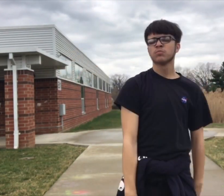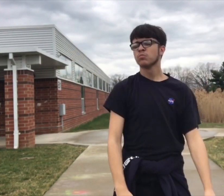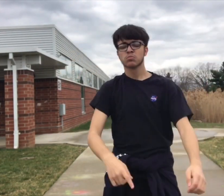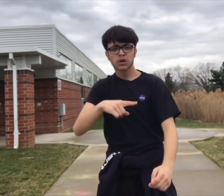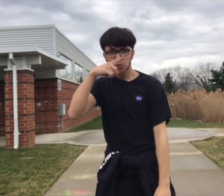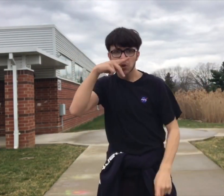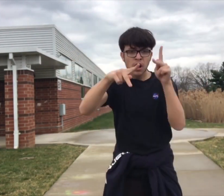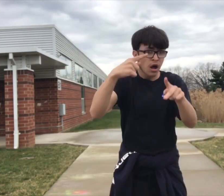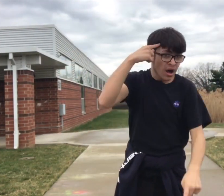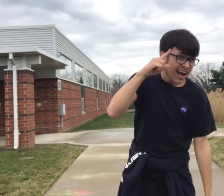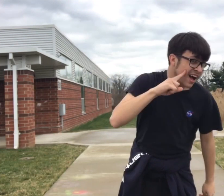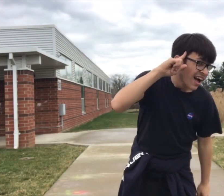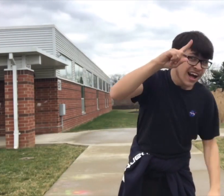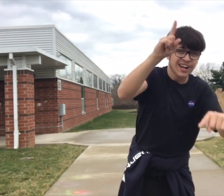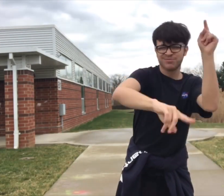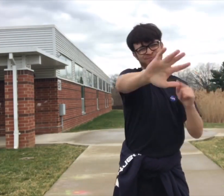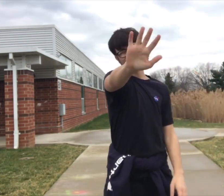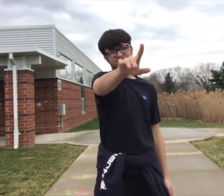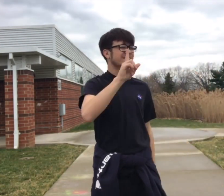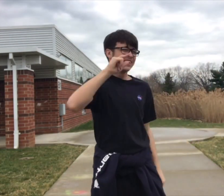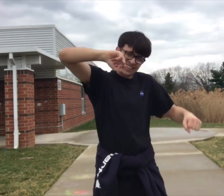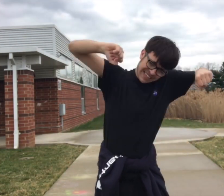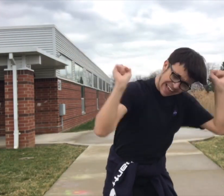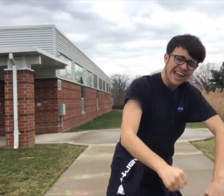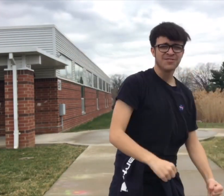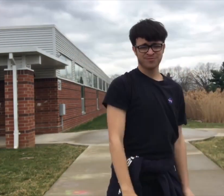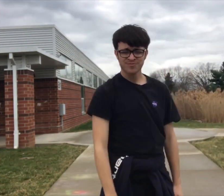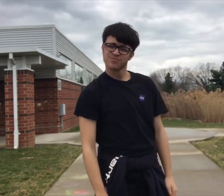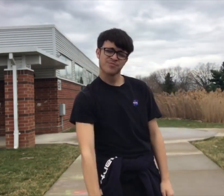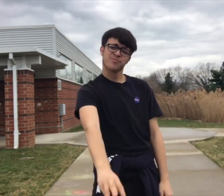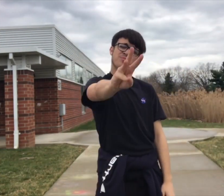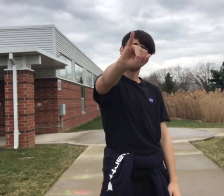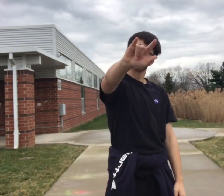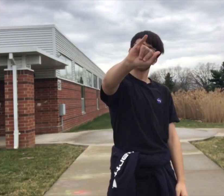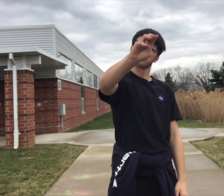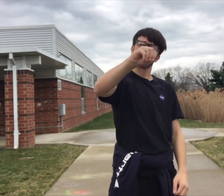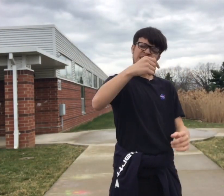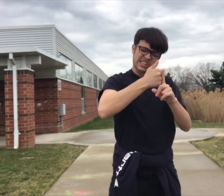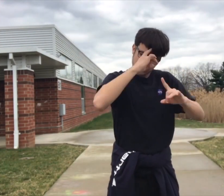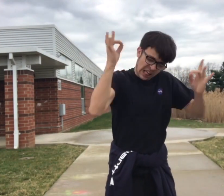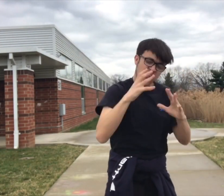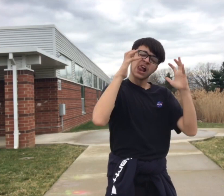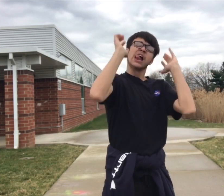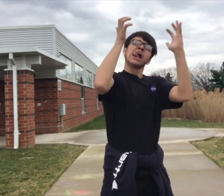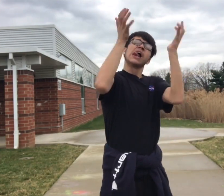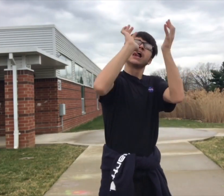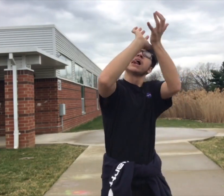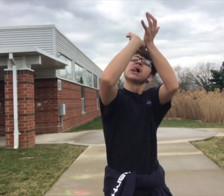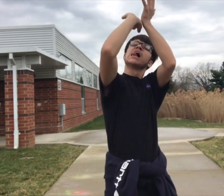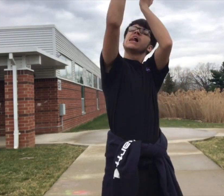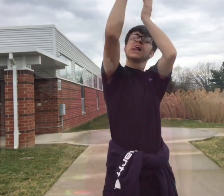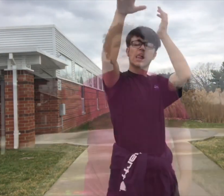Yes, Deaf can! Hearing people think Deaf can't do anything; No that's not true. We can! Williams